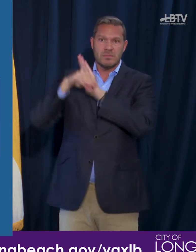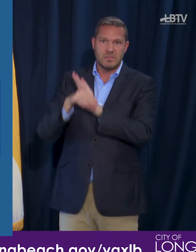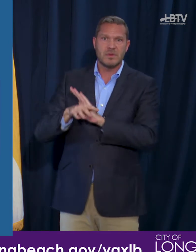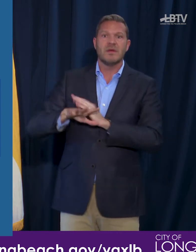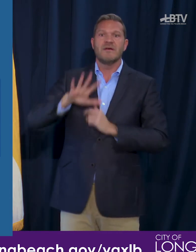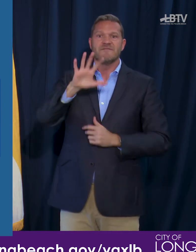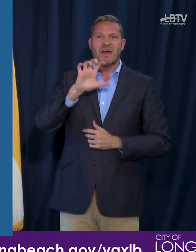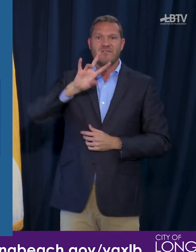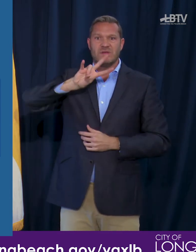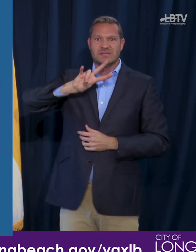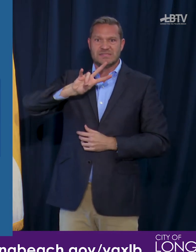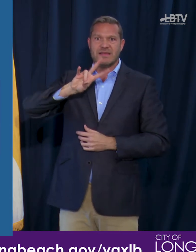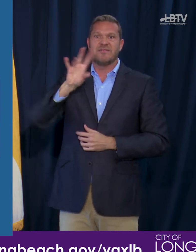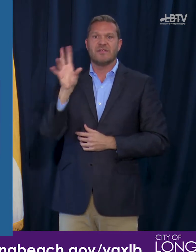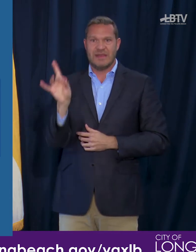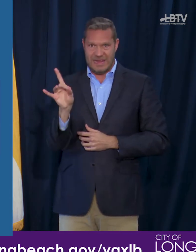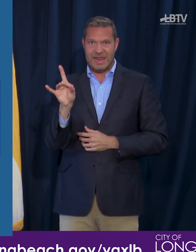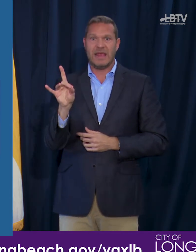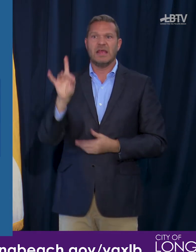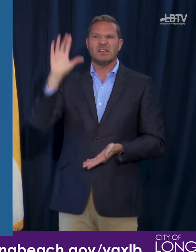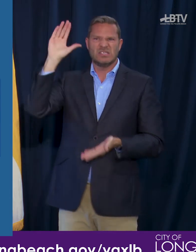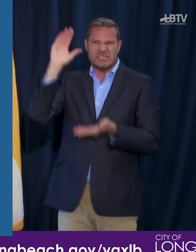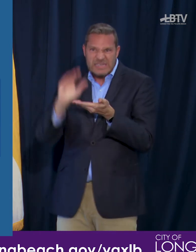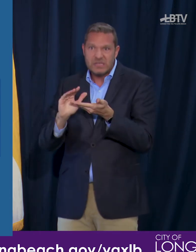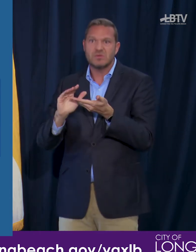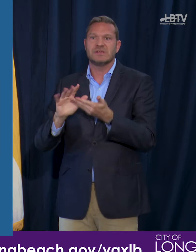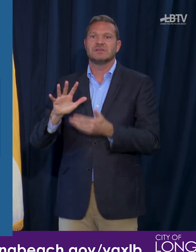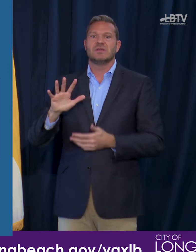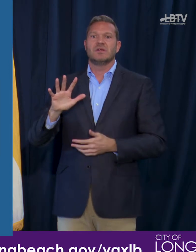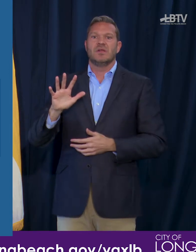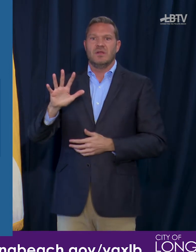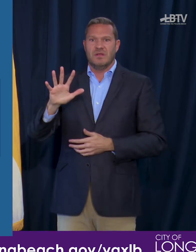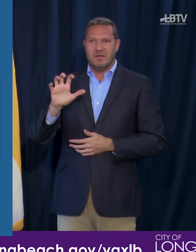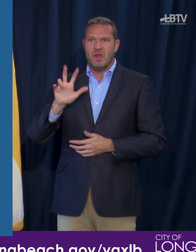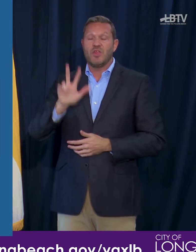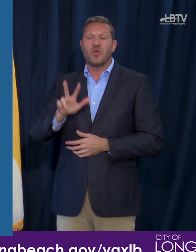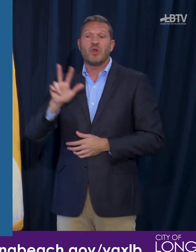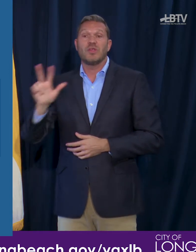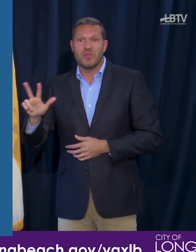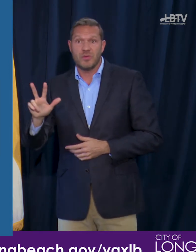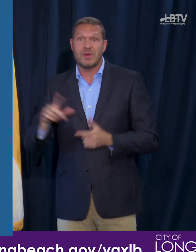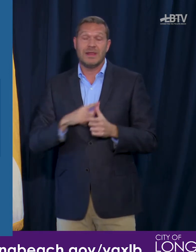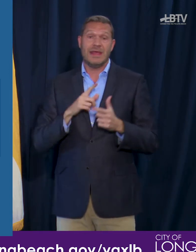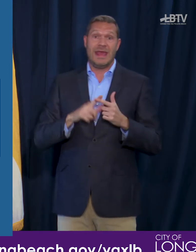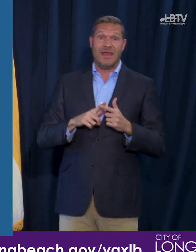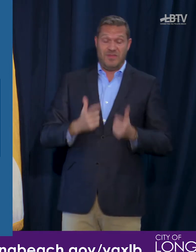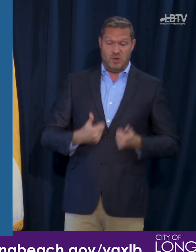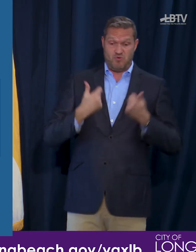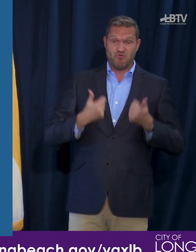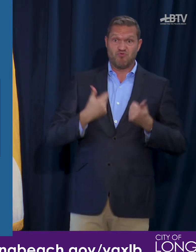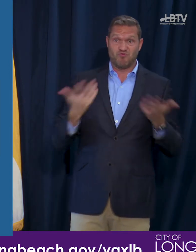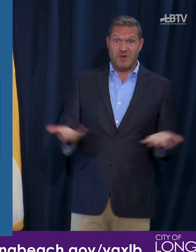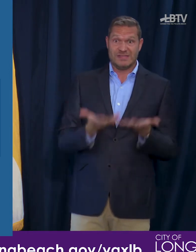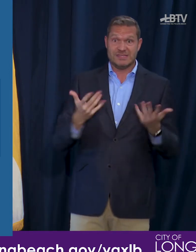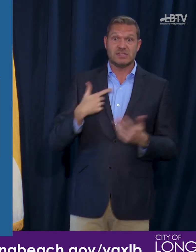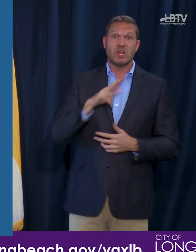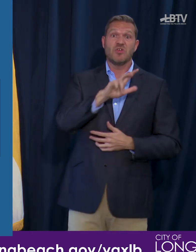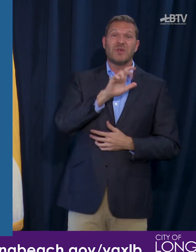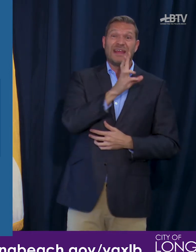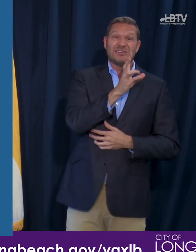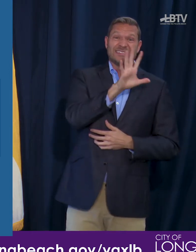to 433 and then those who are Long Beach residents went from 365 to 310 and that's in the past